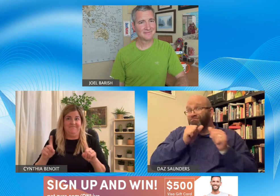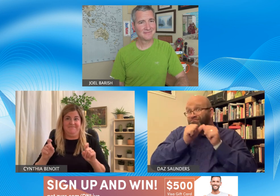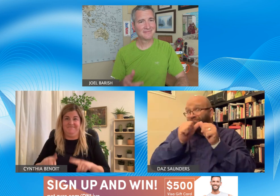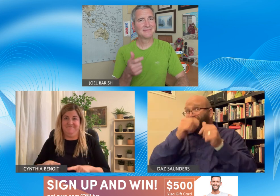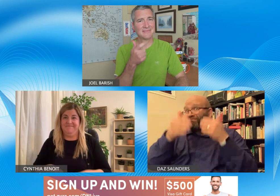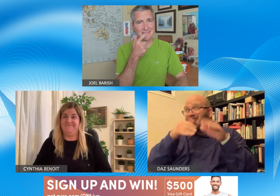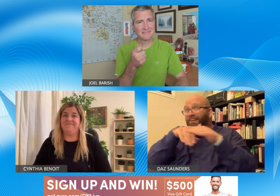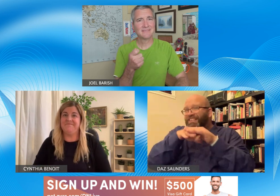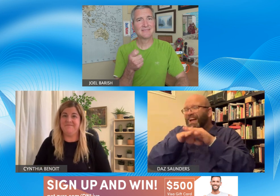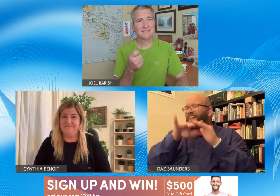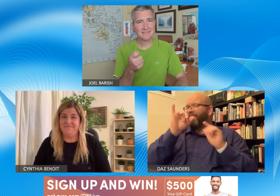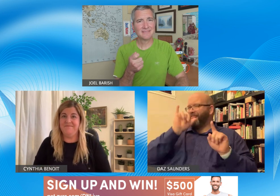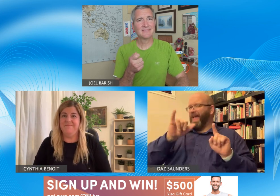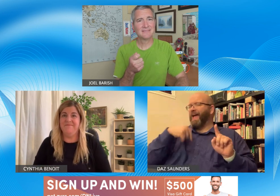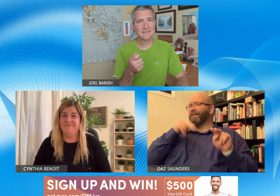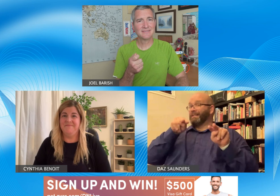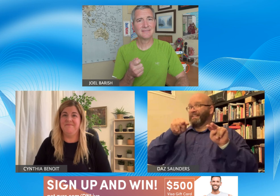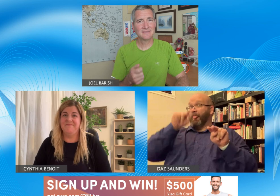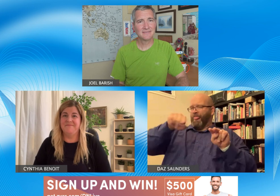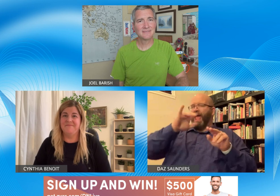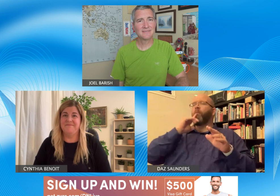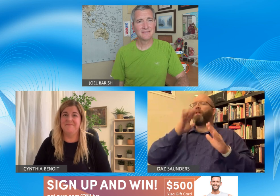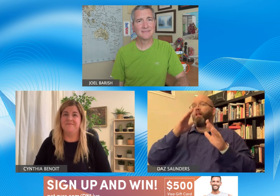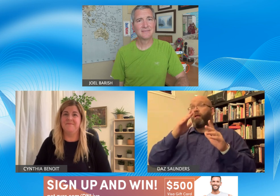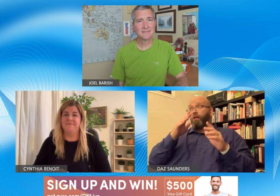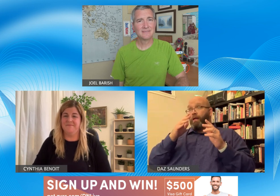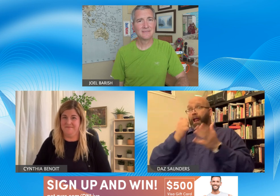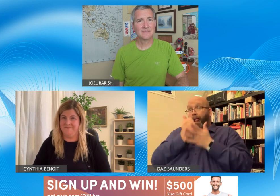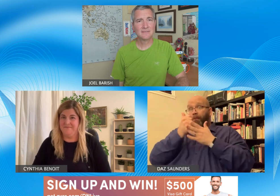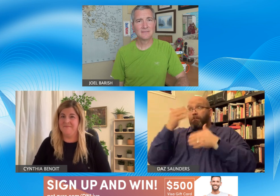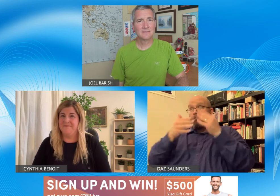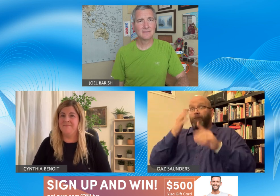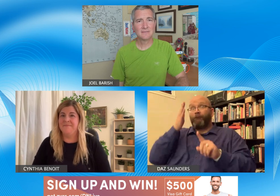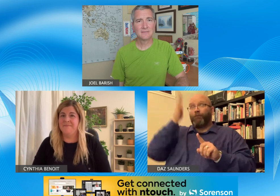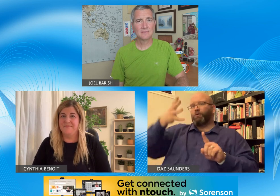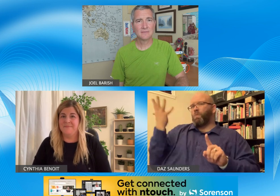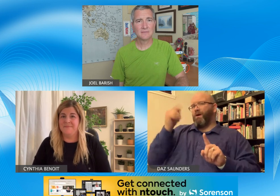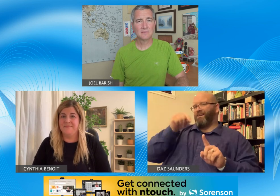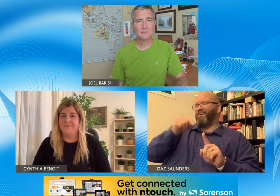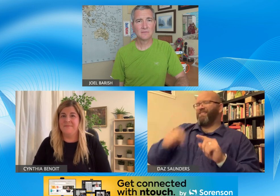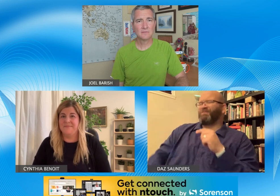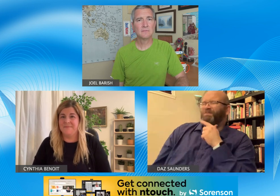Especially accessibility, we have to pay close attention to it as that will help us pave the way for the future.